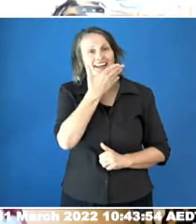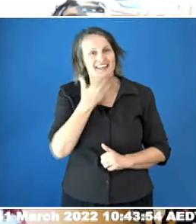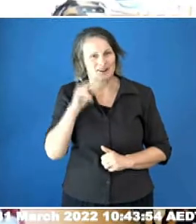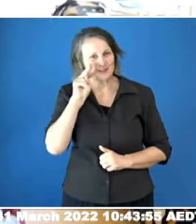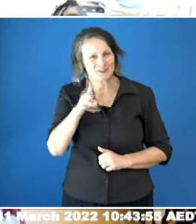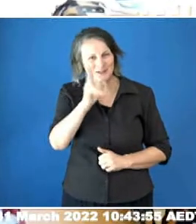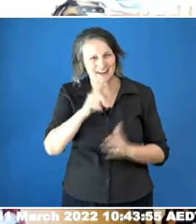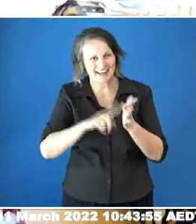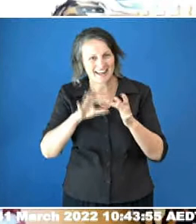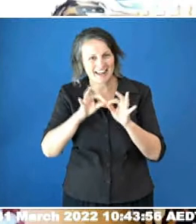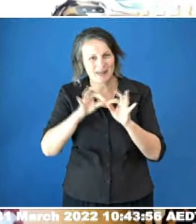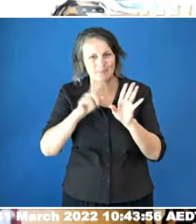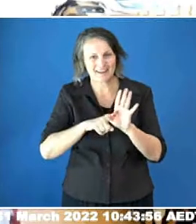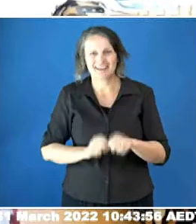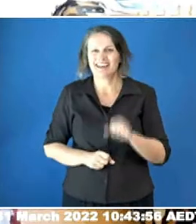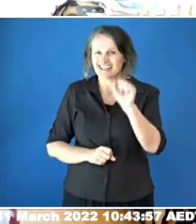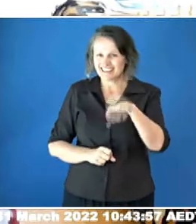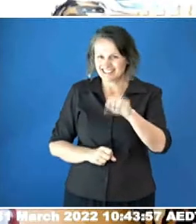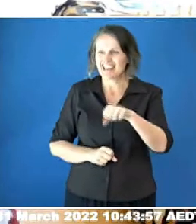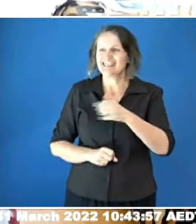Yes, it's very nice to see you too.